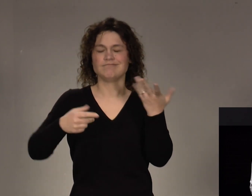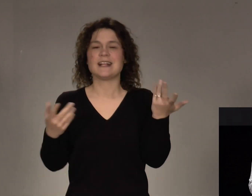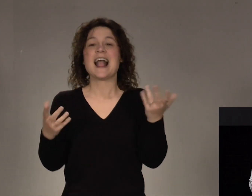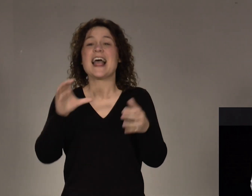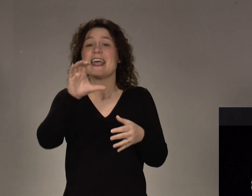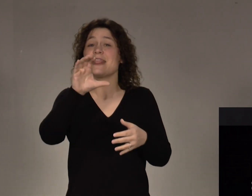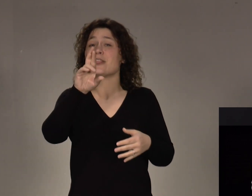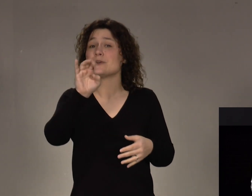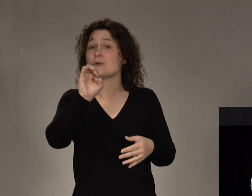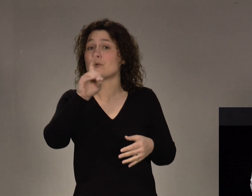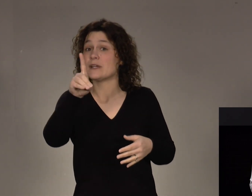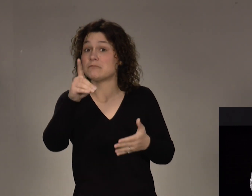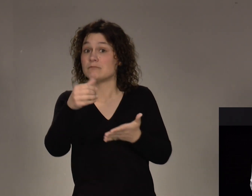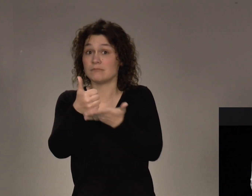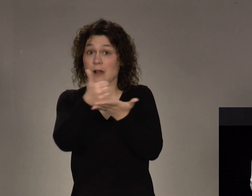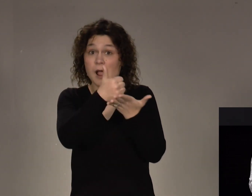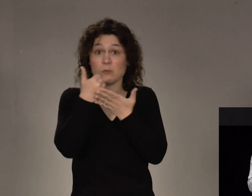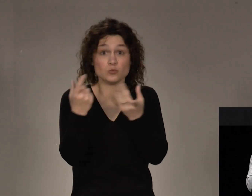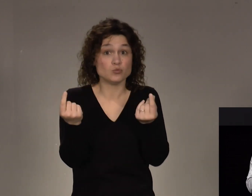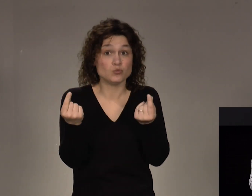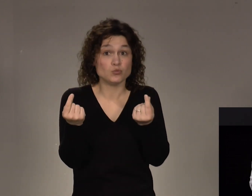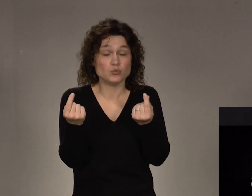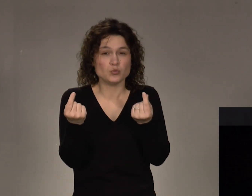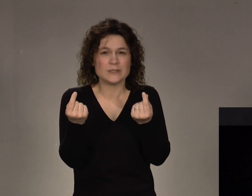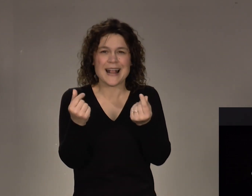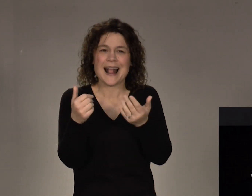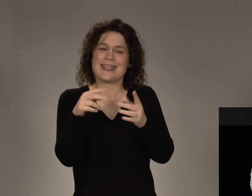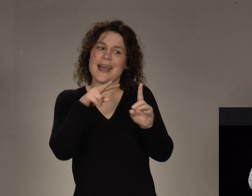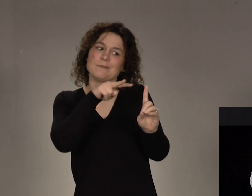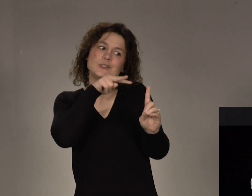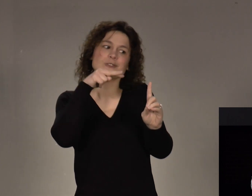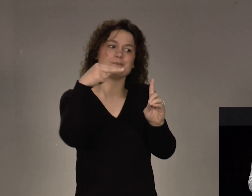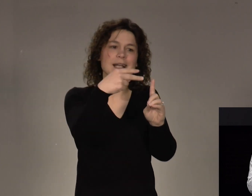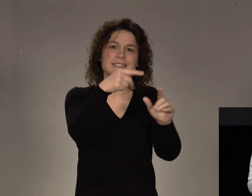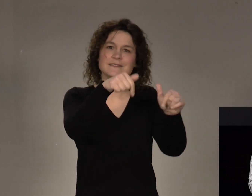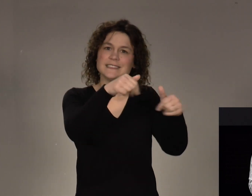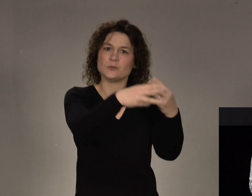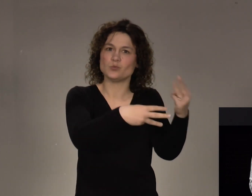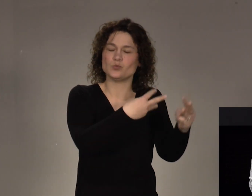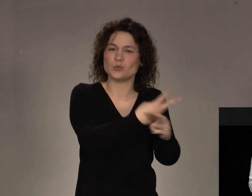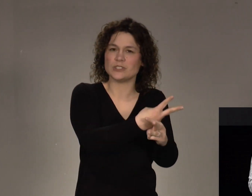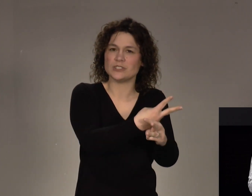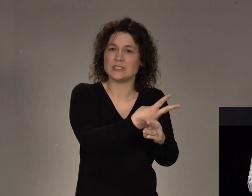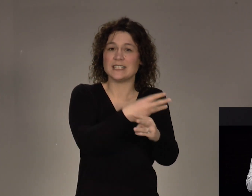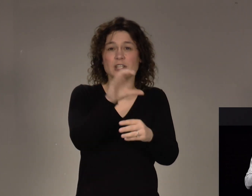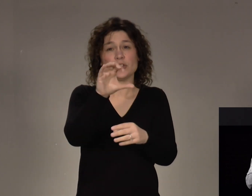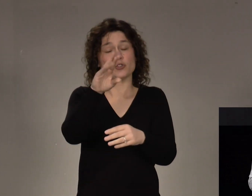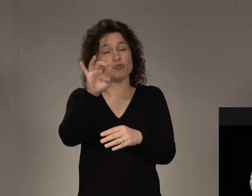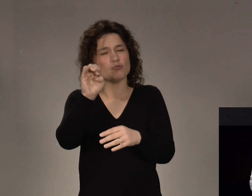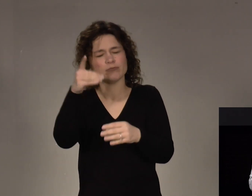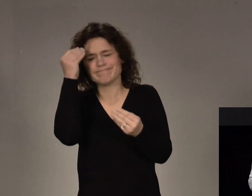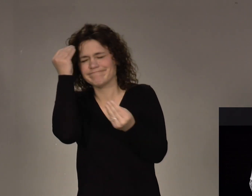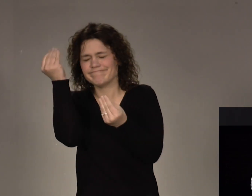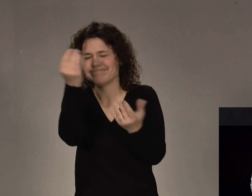helps us with that worldview because the Creed tells us of a loving Heavenly